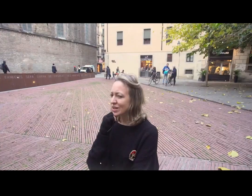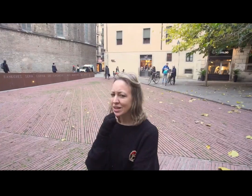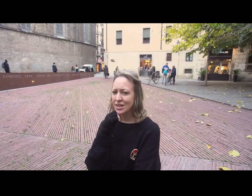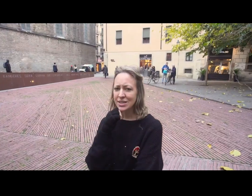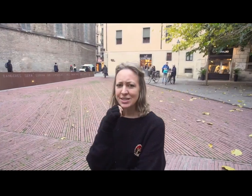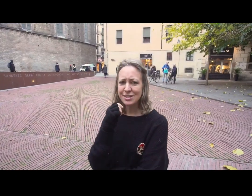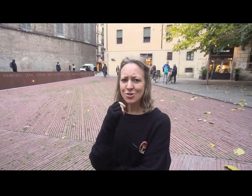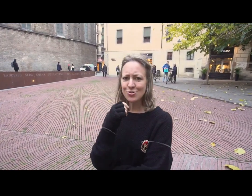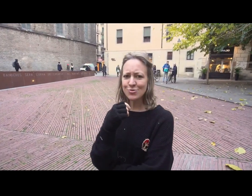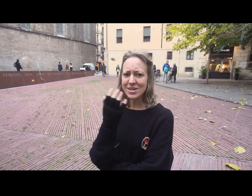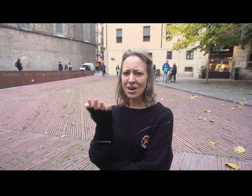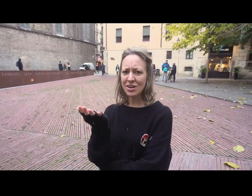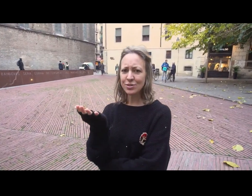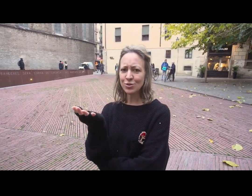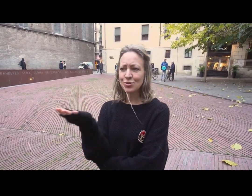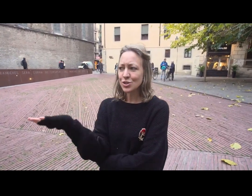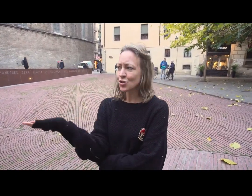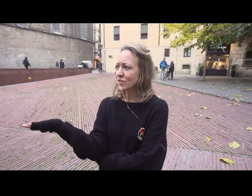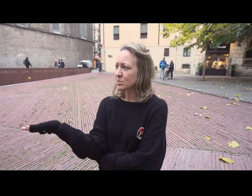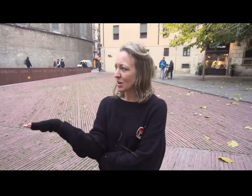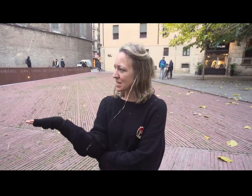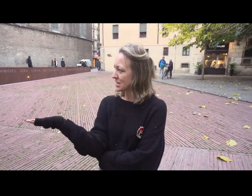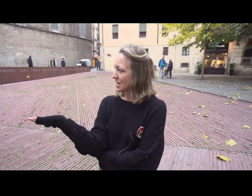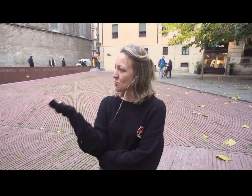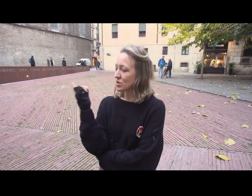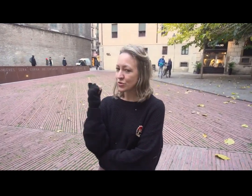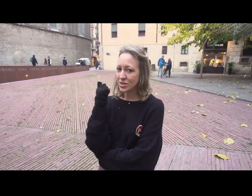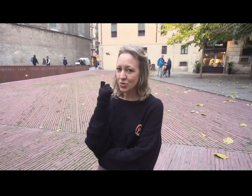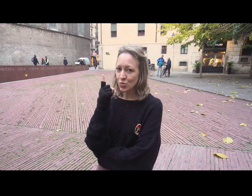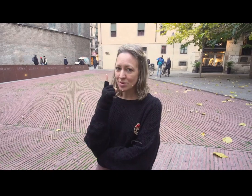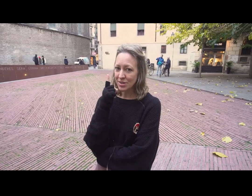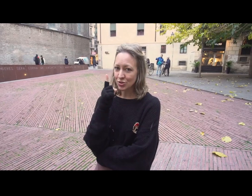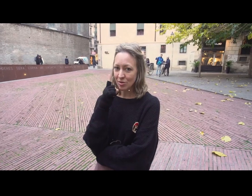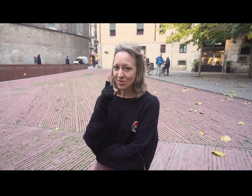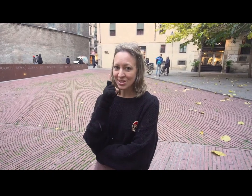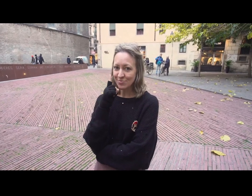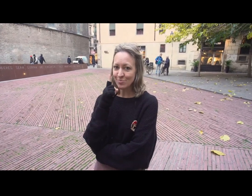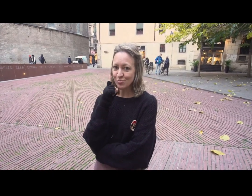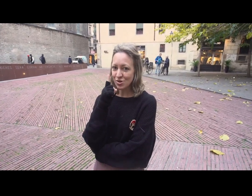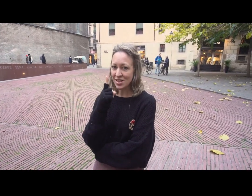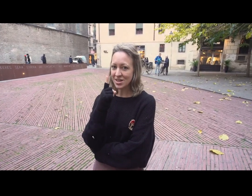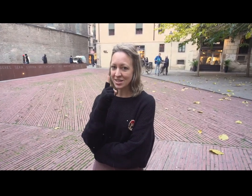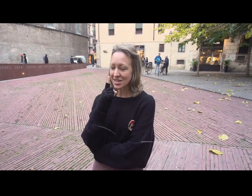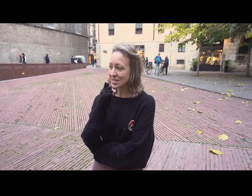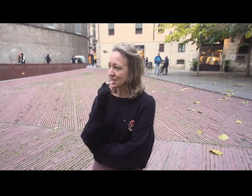So, now that I've told you the story this plaza, I'm wondering where my troublesome brother is...